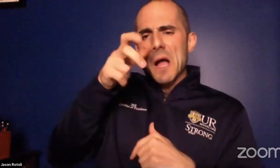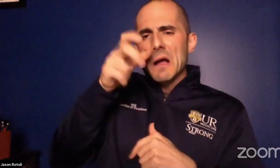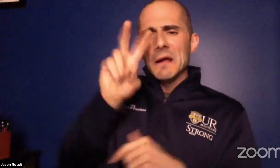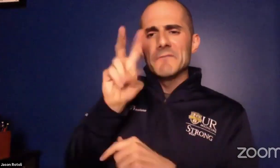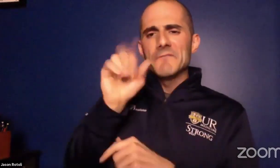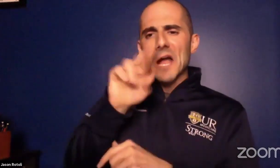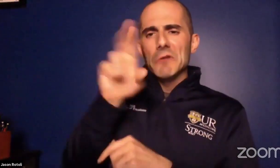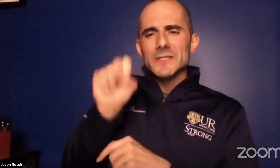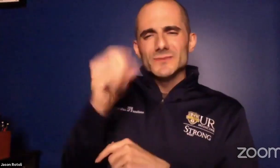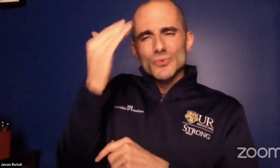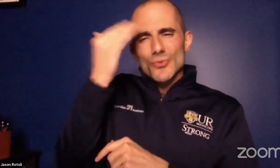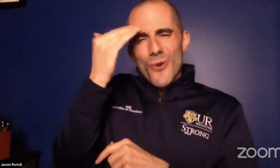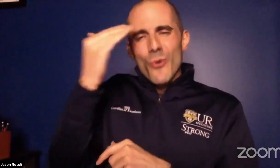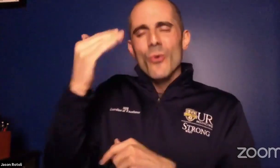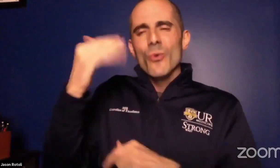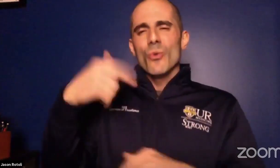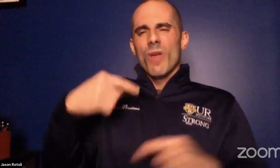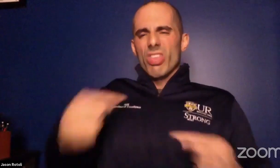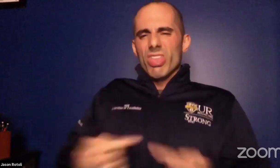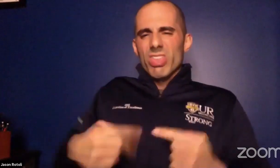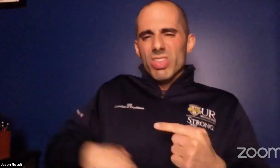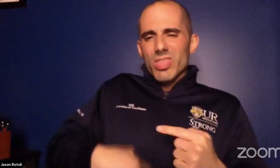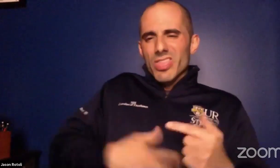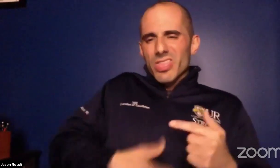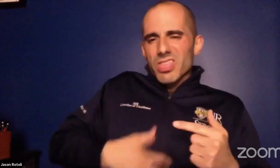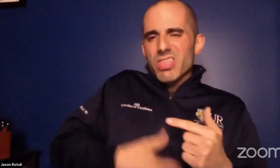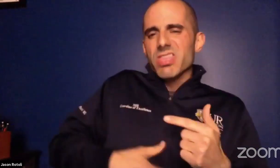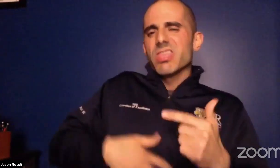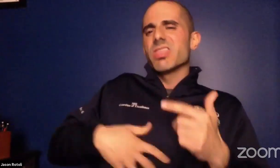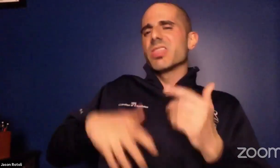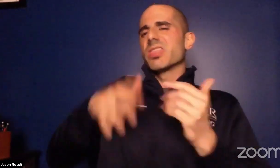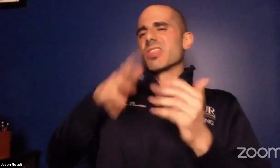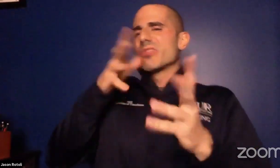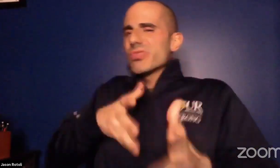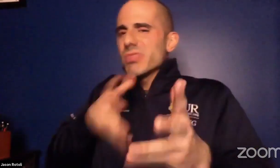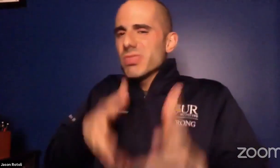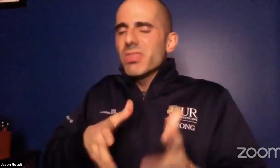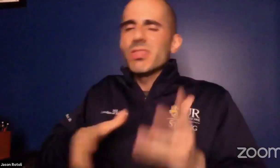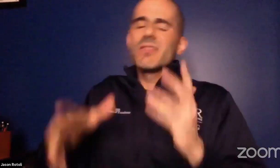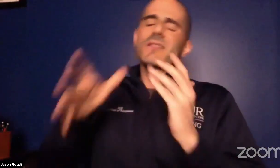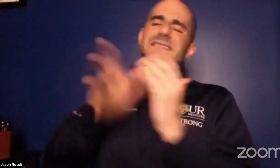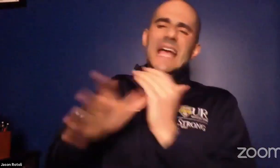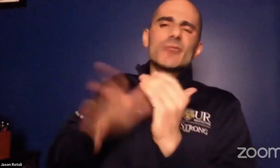A mild asthma. And understand, mild not severe asthma.